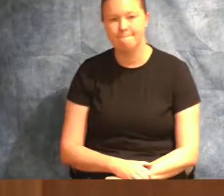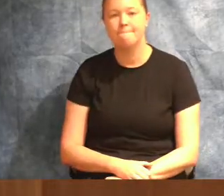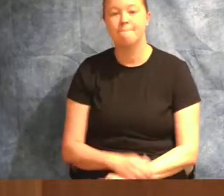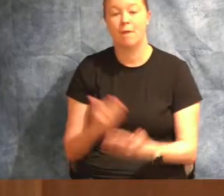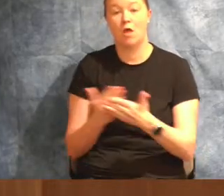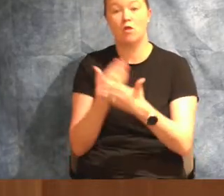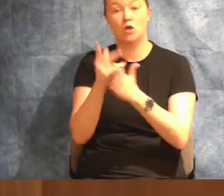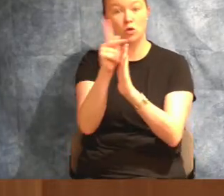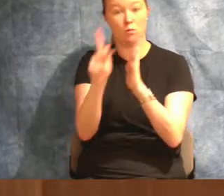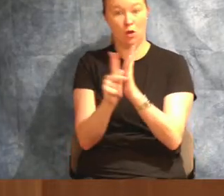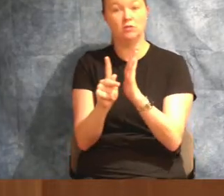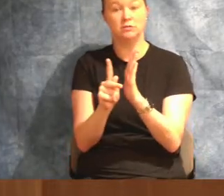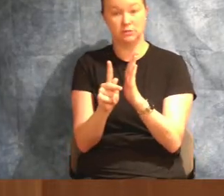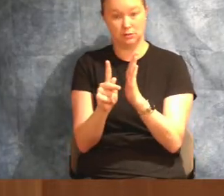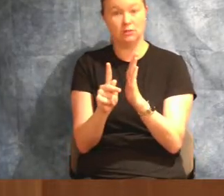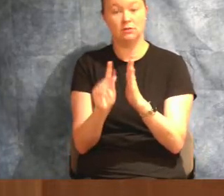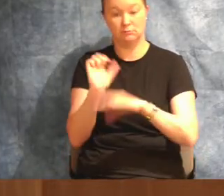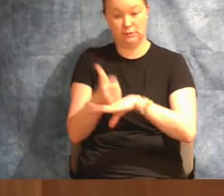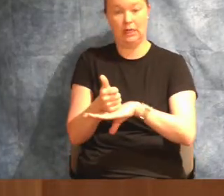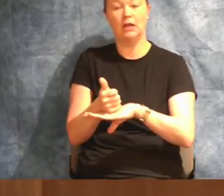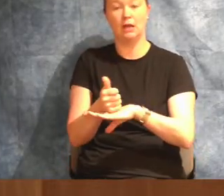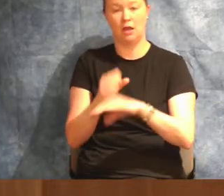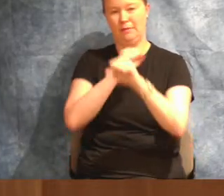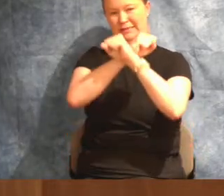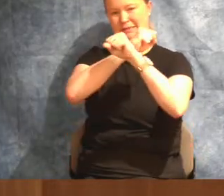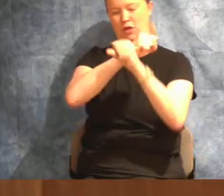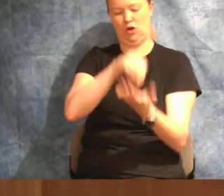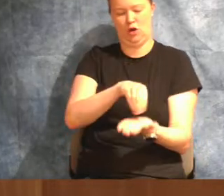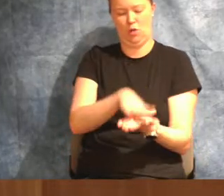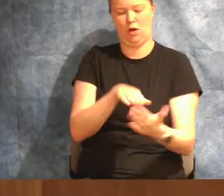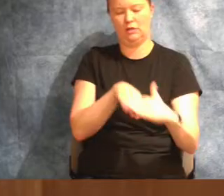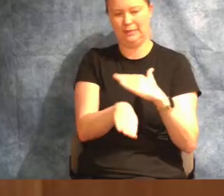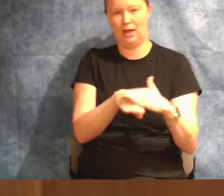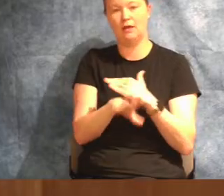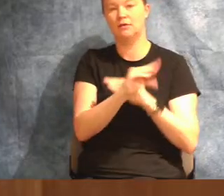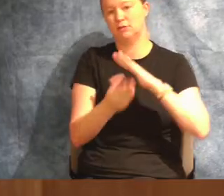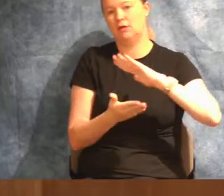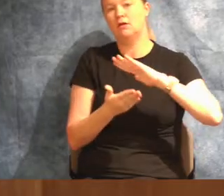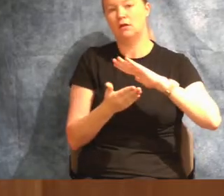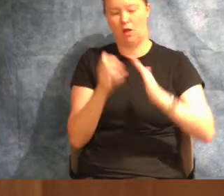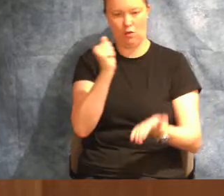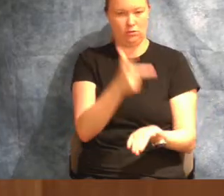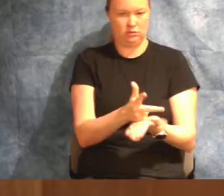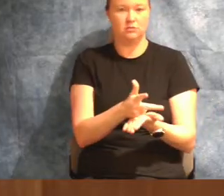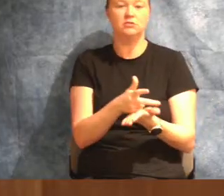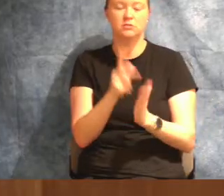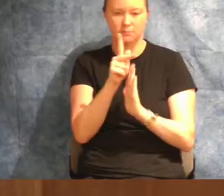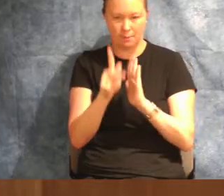policy that we are implementing is the security records access and author authorization policy.